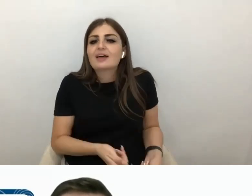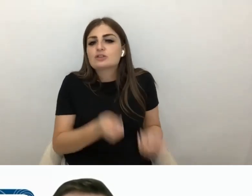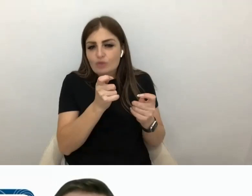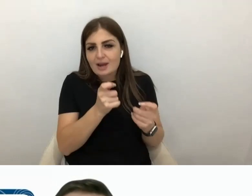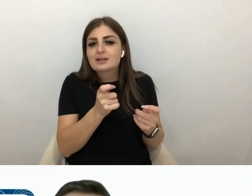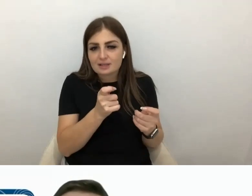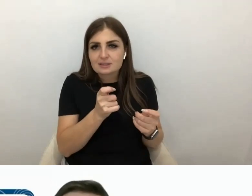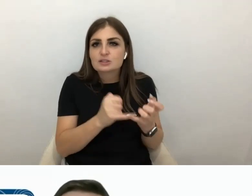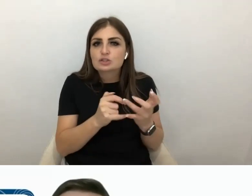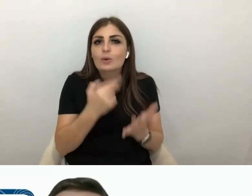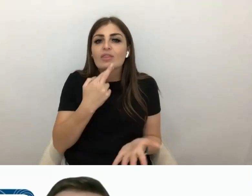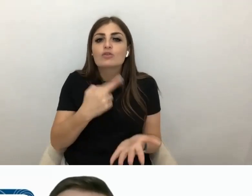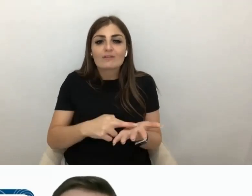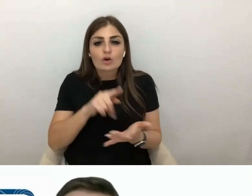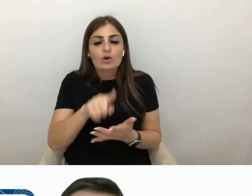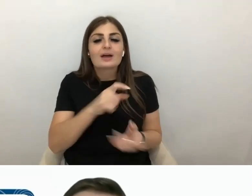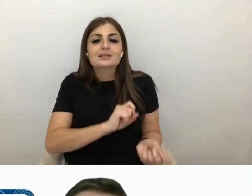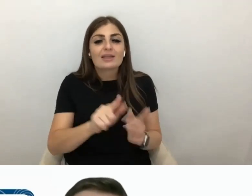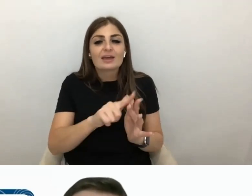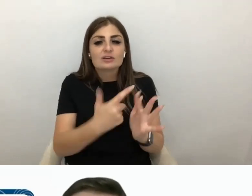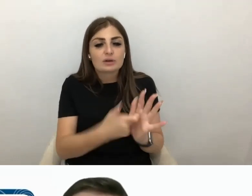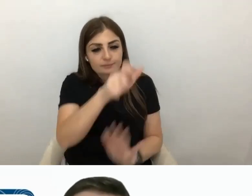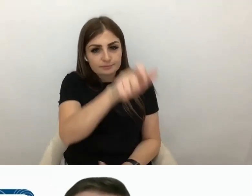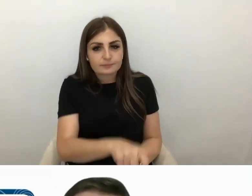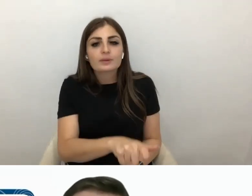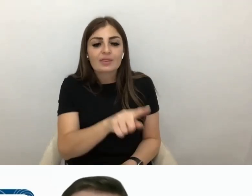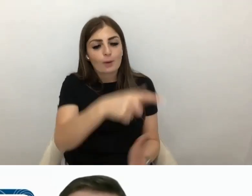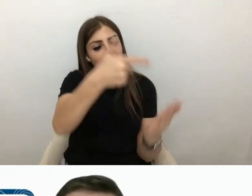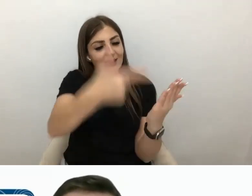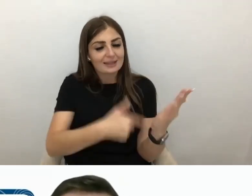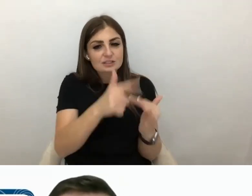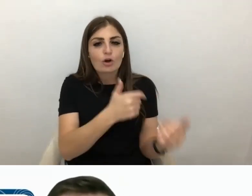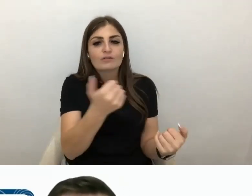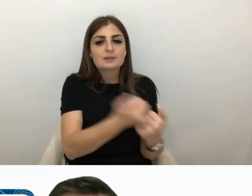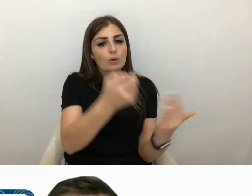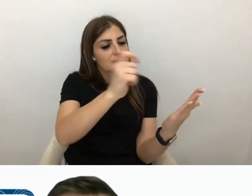In the referral that goes to the Independent Expert, there is a list of supports that you